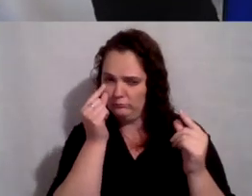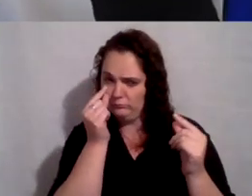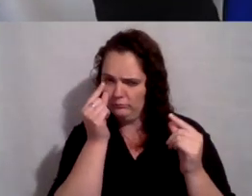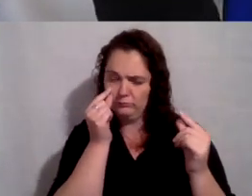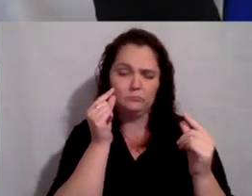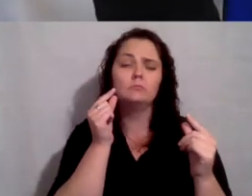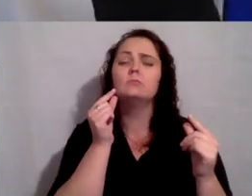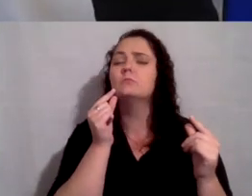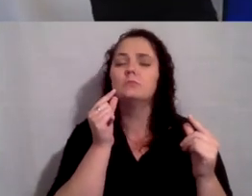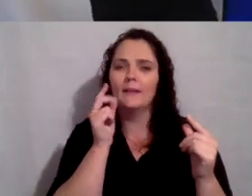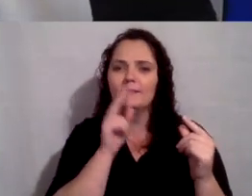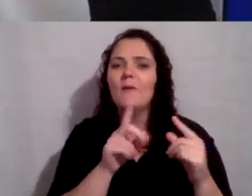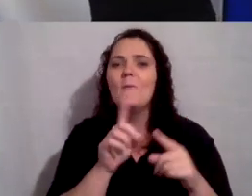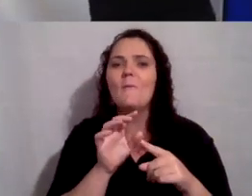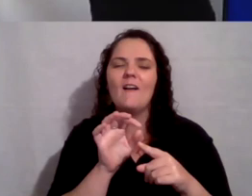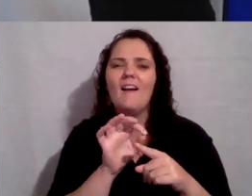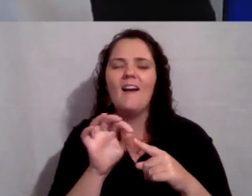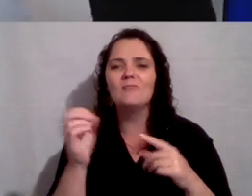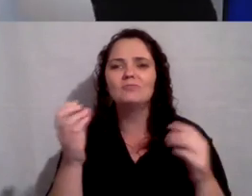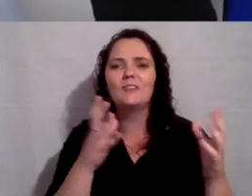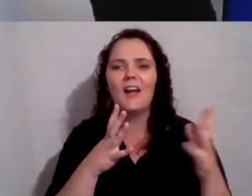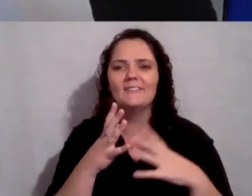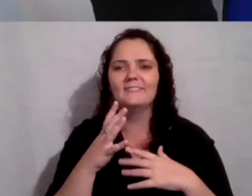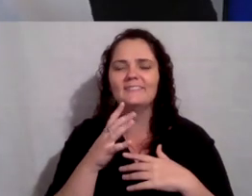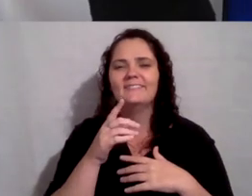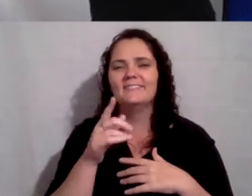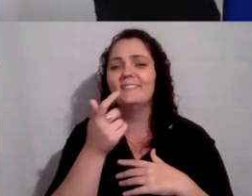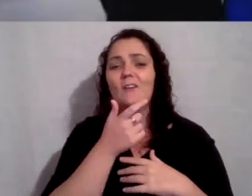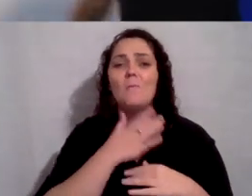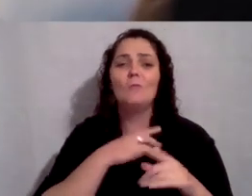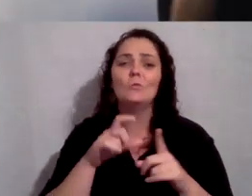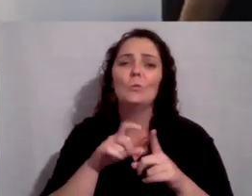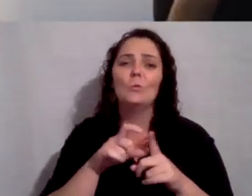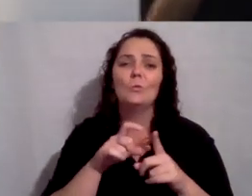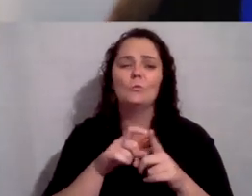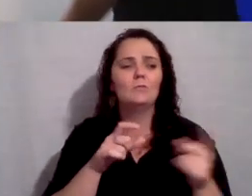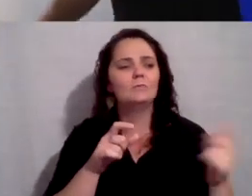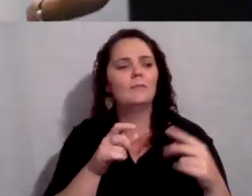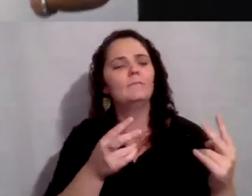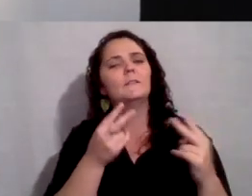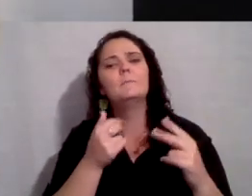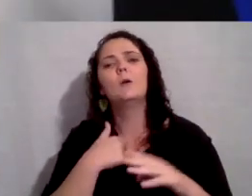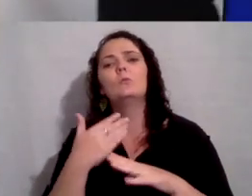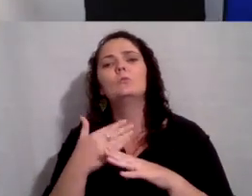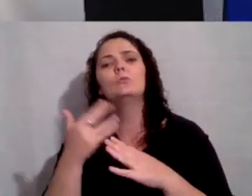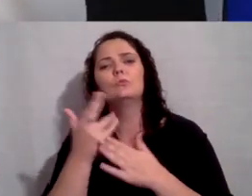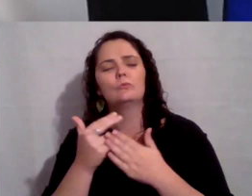squint squint squint your eyes When my daughters come down and see me in my studio, oftentimes they ask me why I’m drawing with my eyes closed